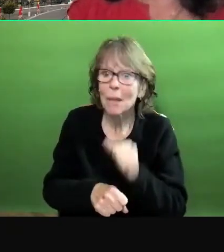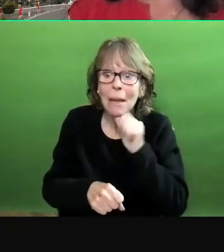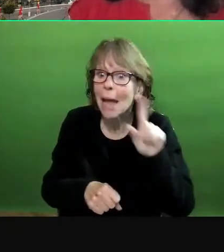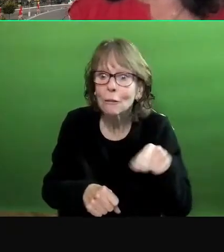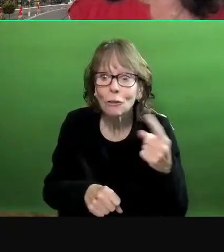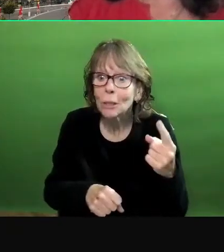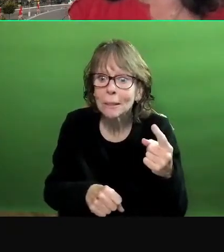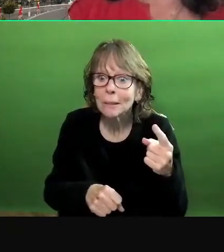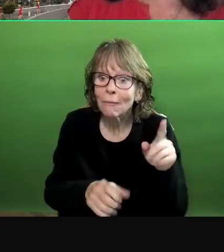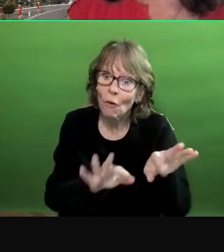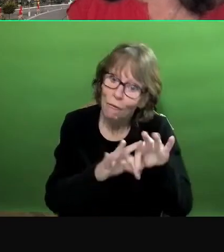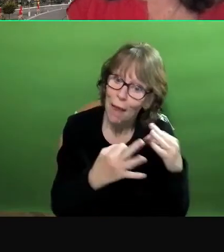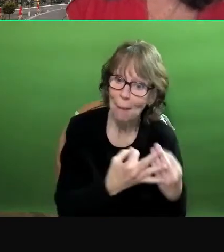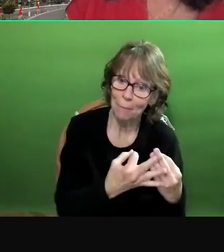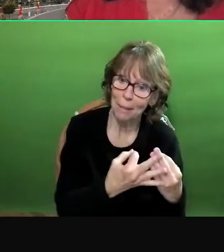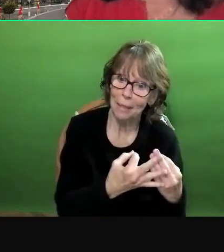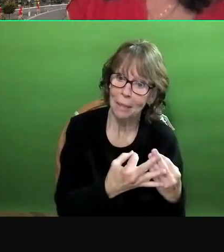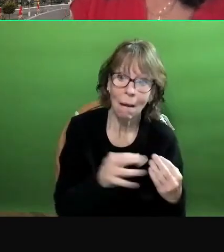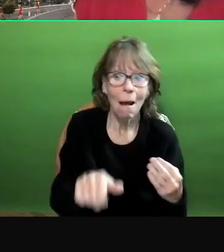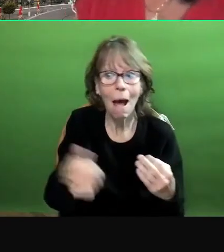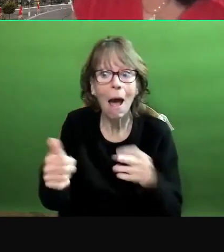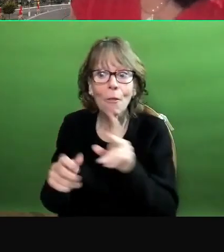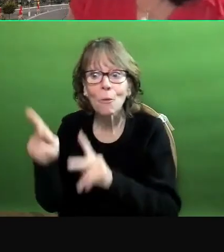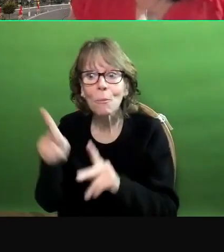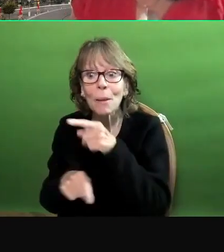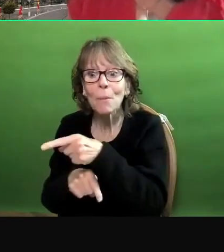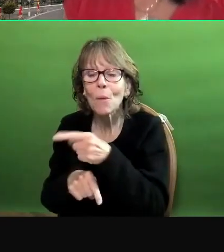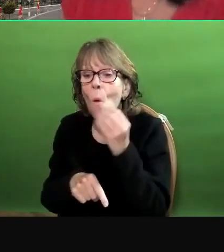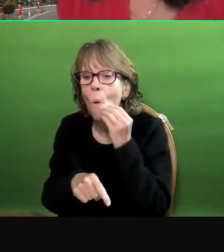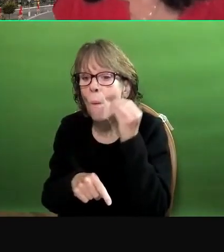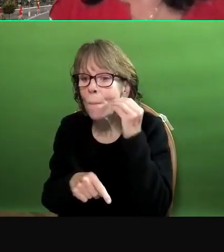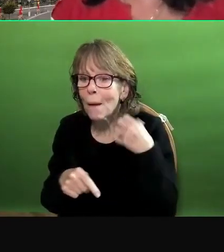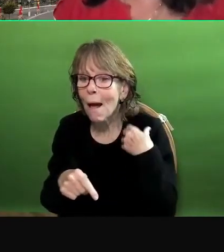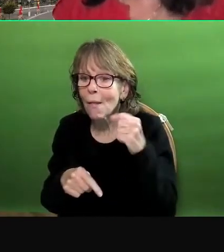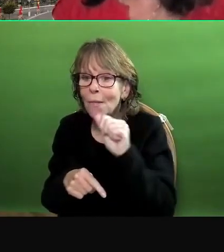caregivers that might be a home health aide or nurse aides who might be coming